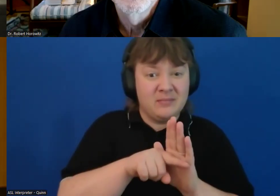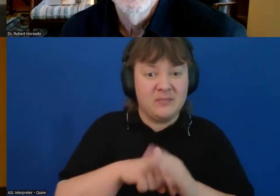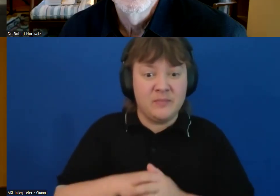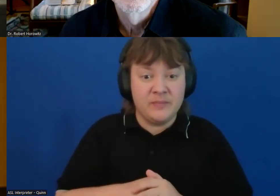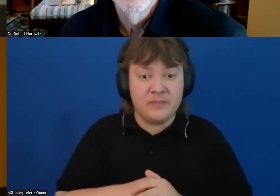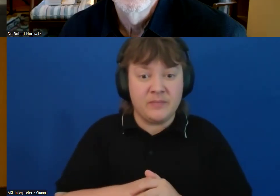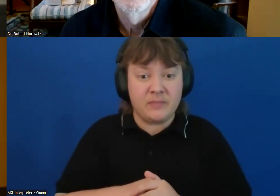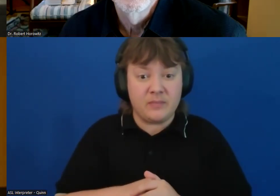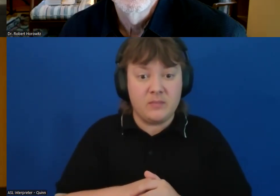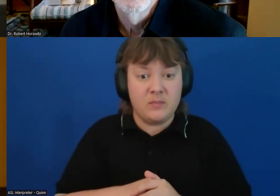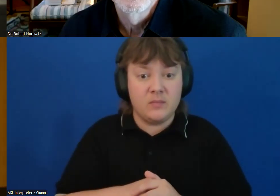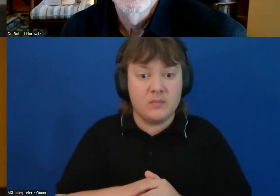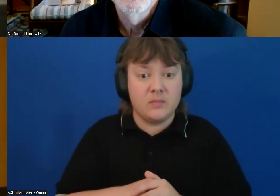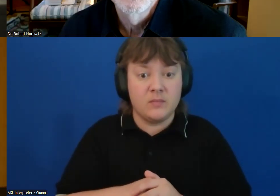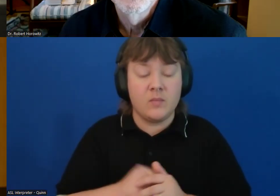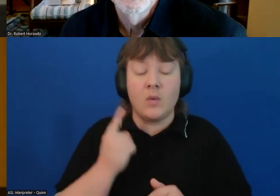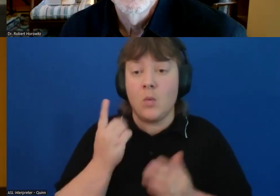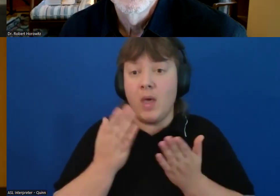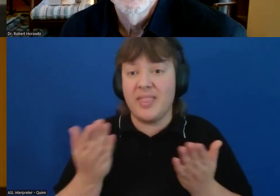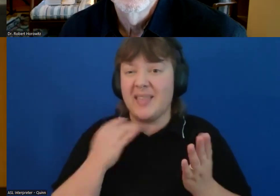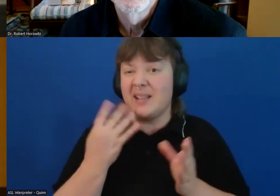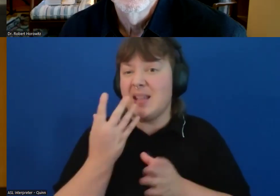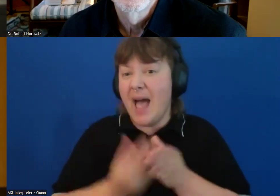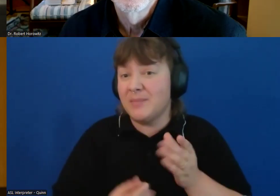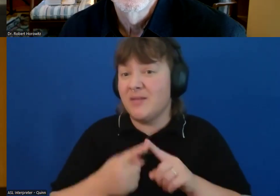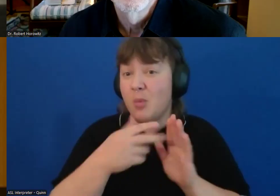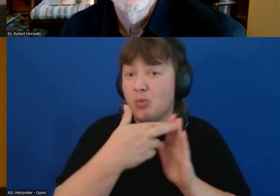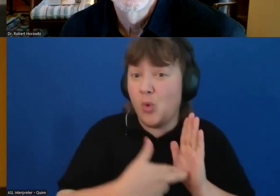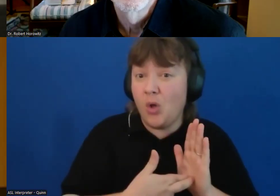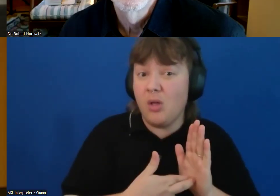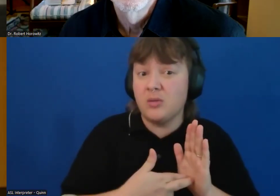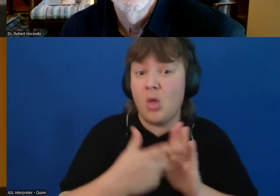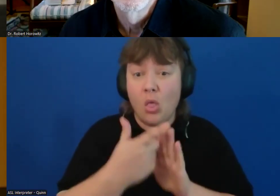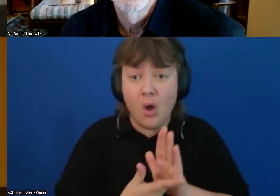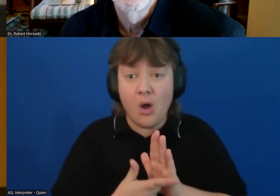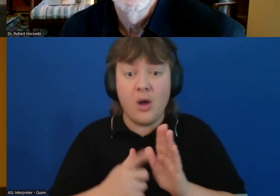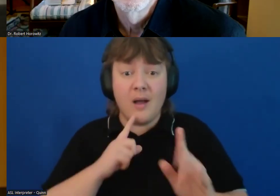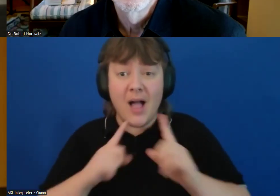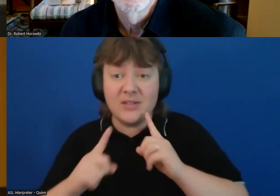Another thing that is absent from the rules, the law, our conversation, but I I wonder if